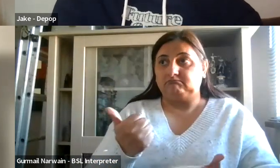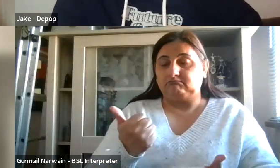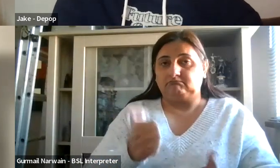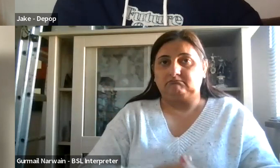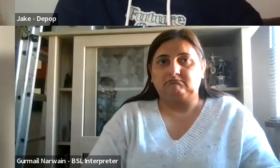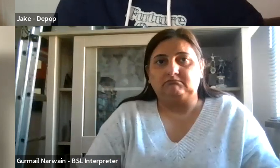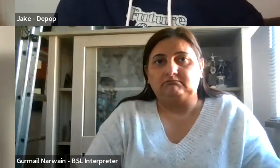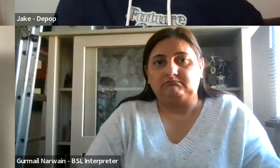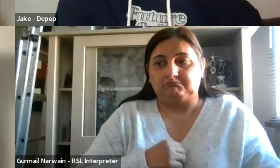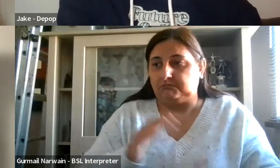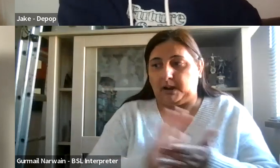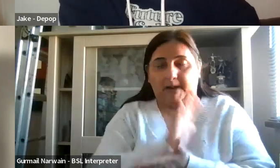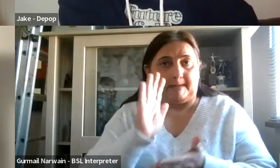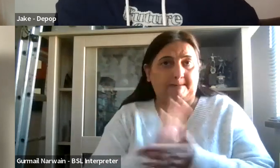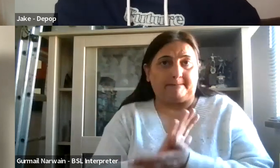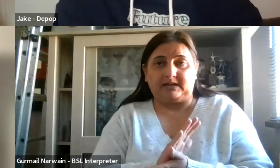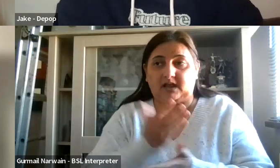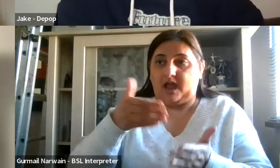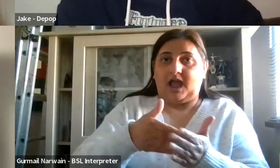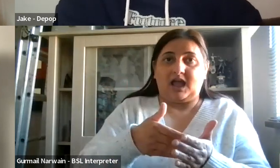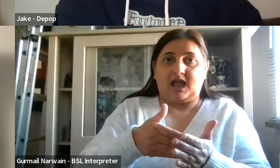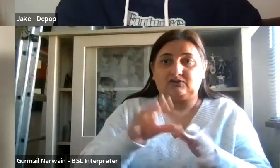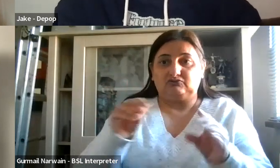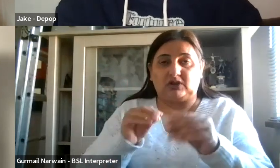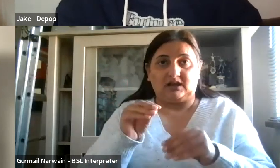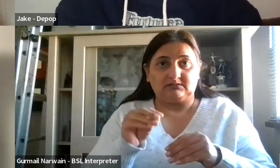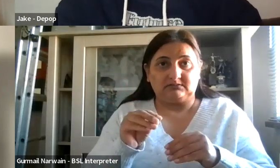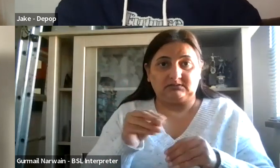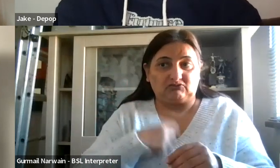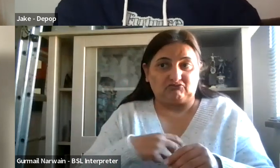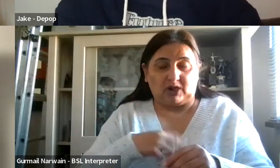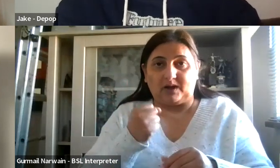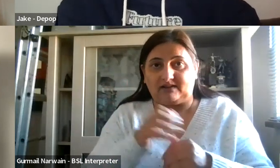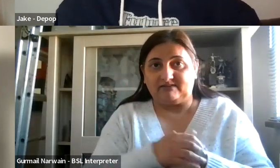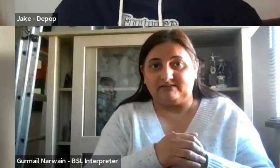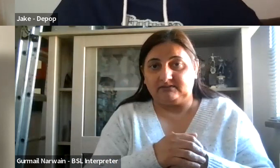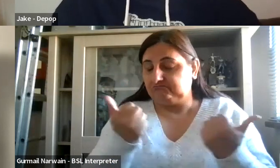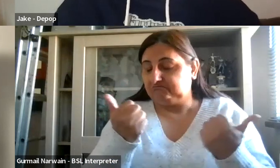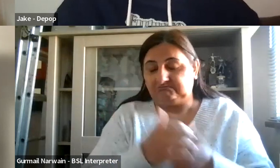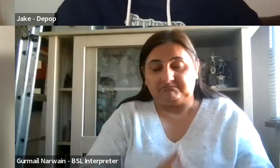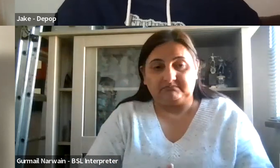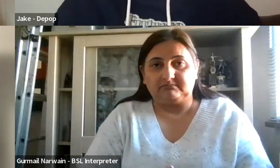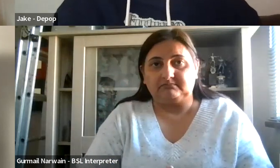Yeah, absolutely. I'm more than happy if people to add and chat about any roles we have. That's absolutely fine. I'm more than happy to add in and chat about roles we have, that's mine.